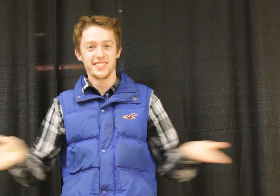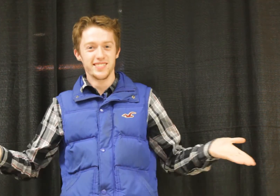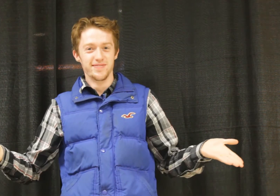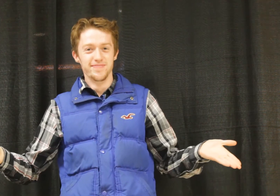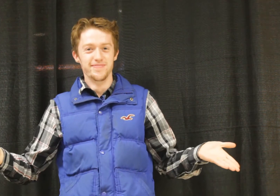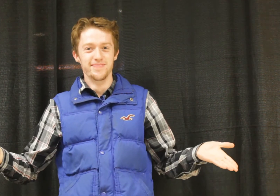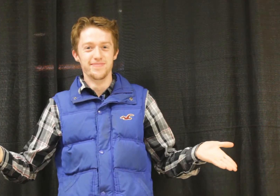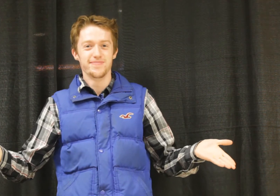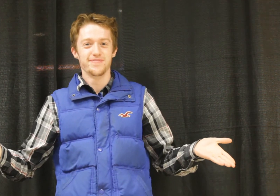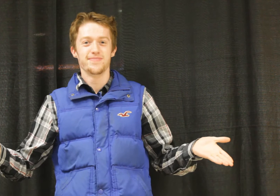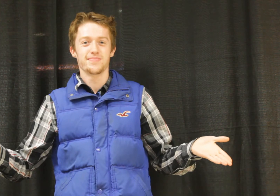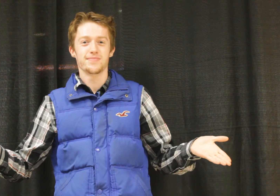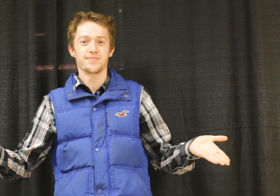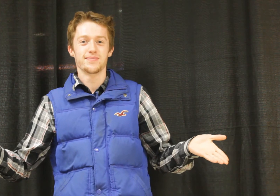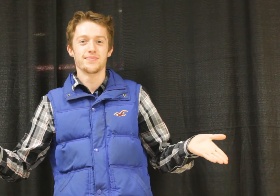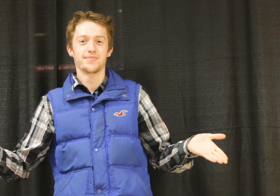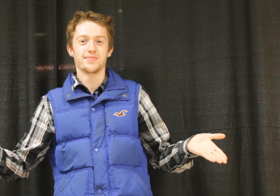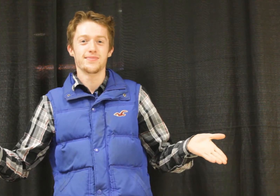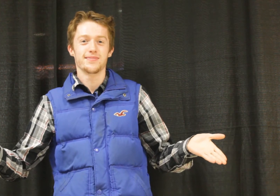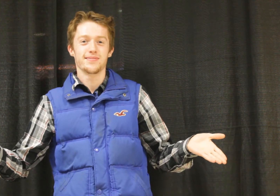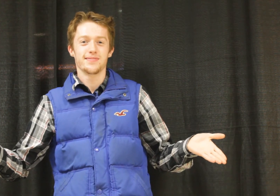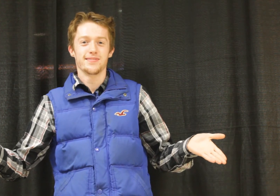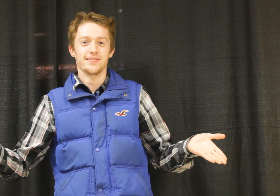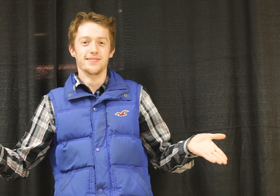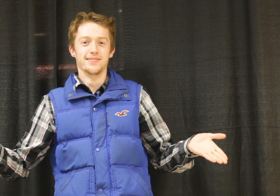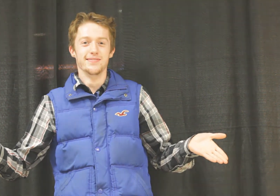events@tigermedia.tv